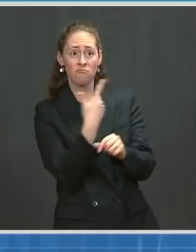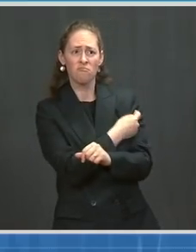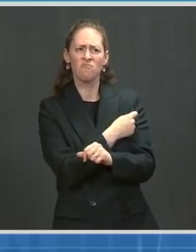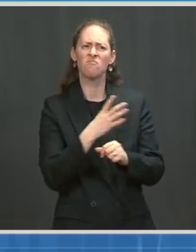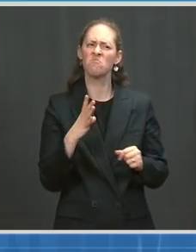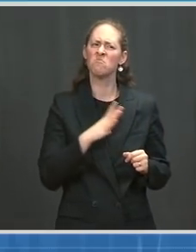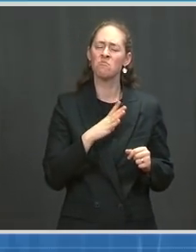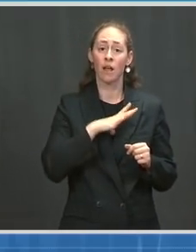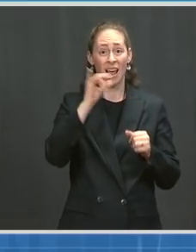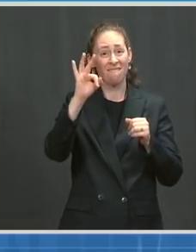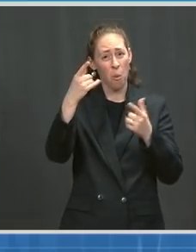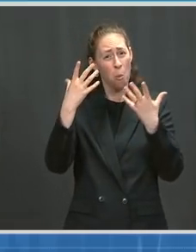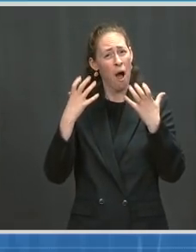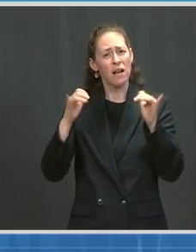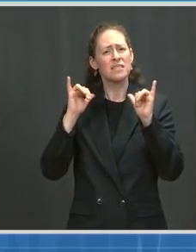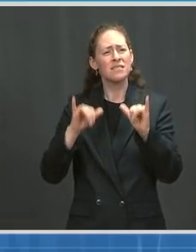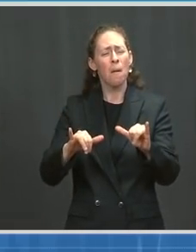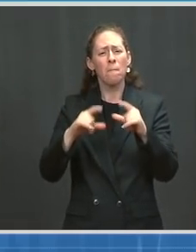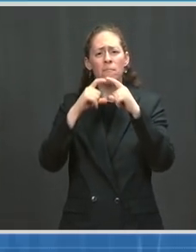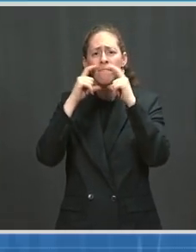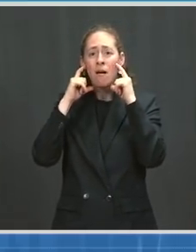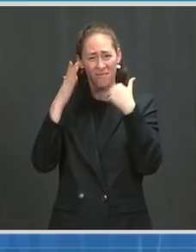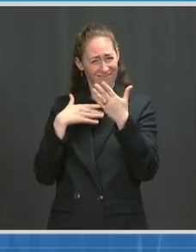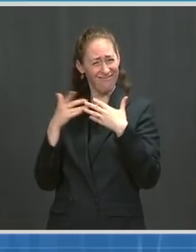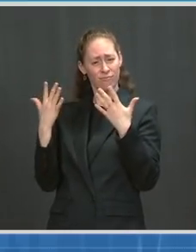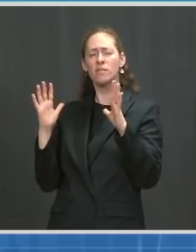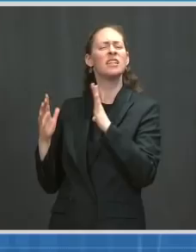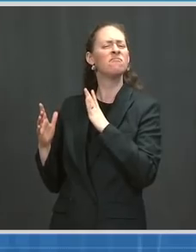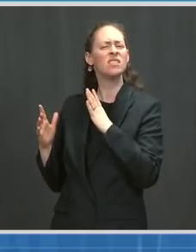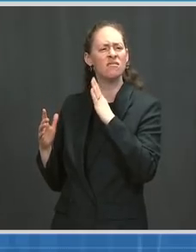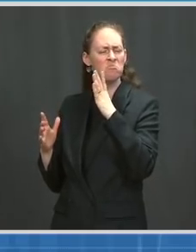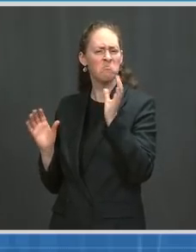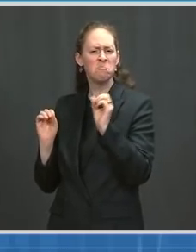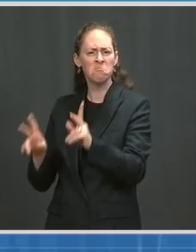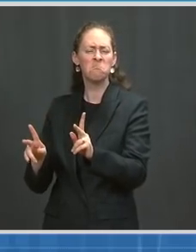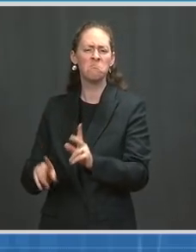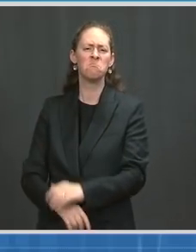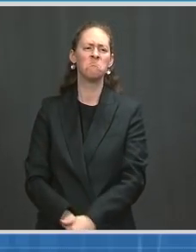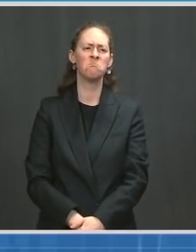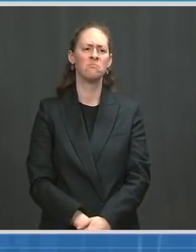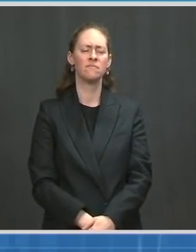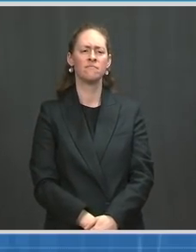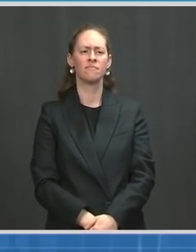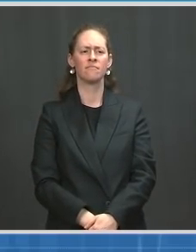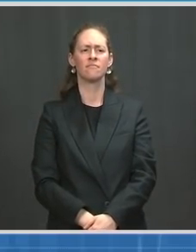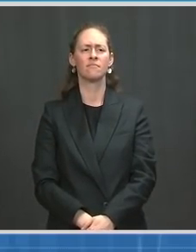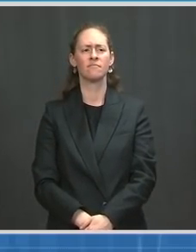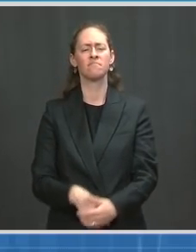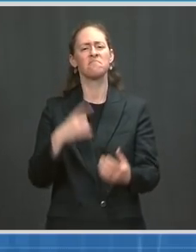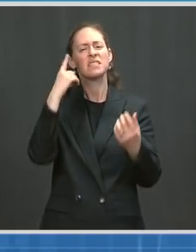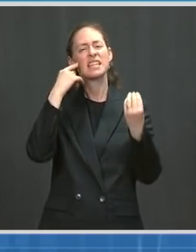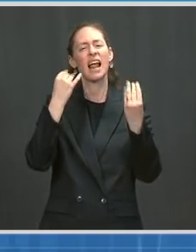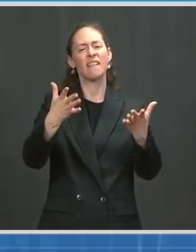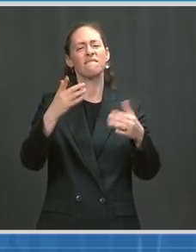And just like it has been hard to have everybody get masked, I think this is going to take some time for us all to get used to.